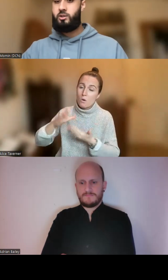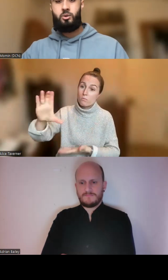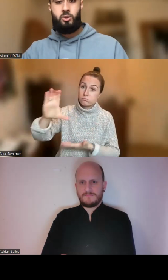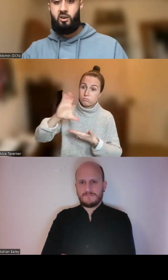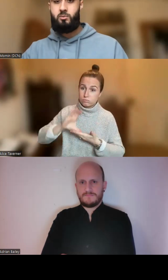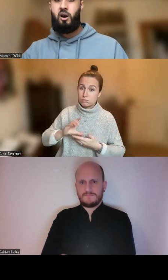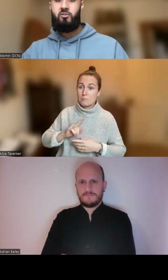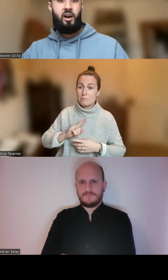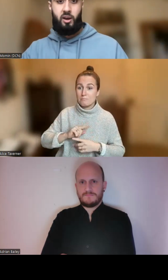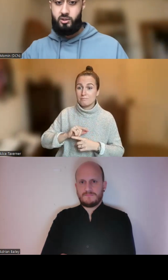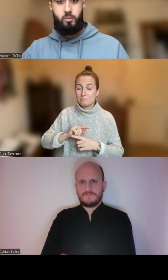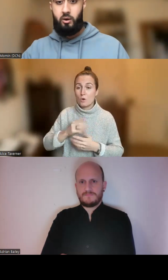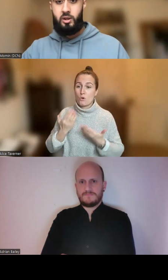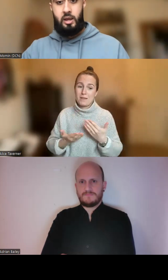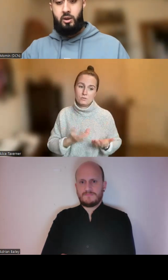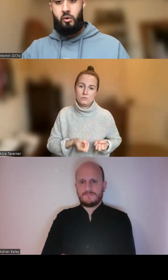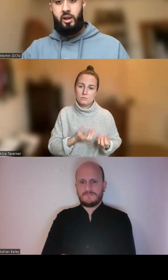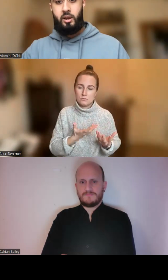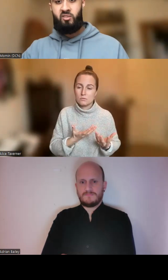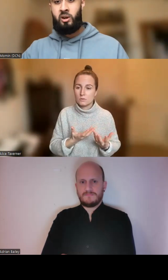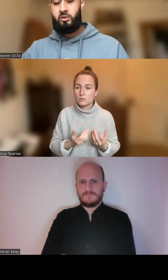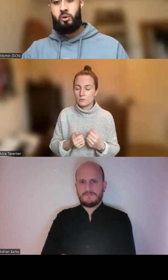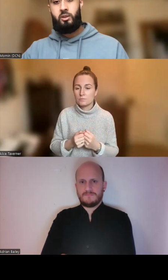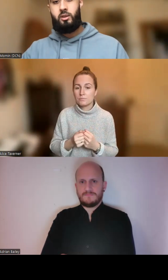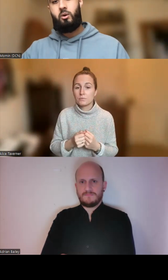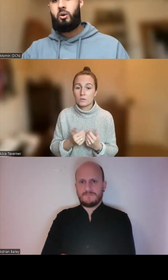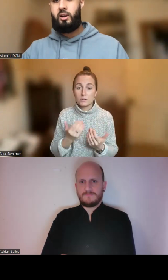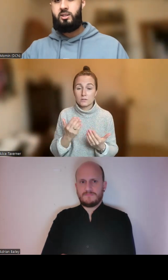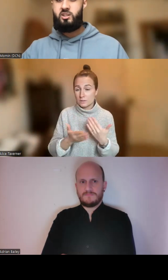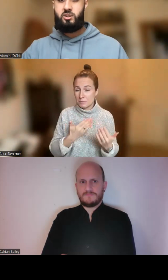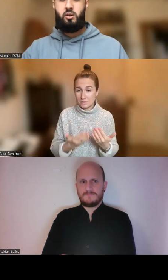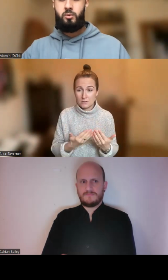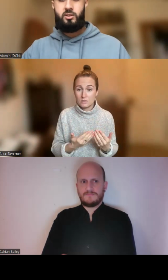£2,000, £5,000 and I've worked with organizations and companies